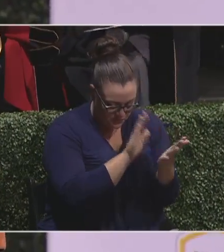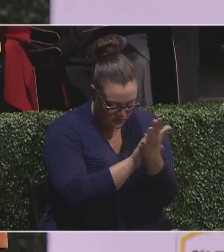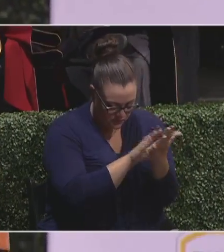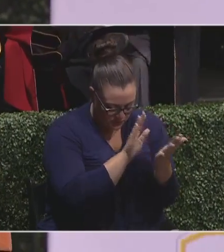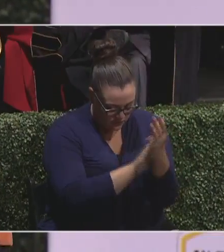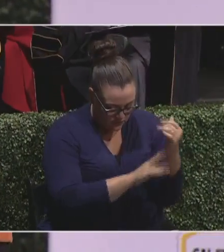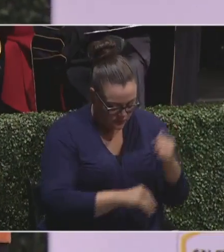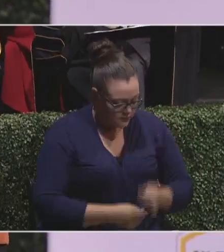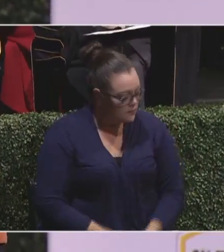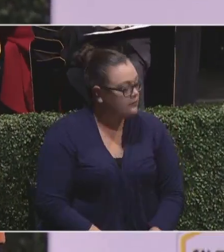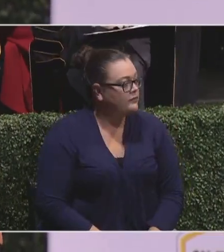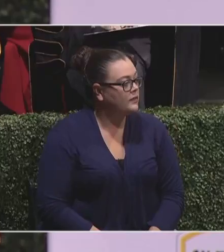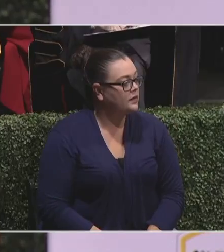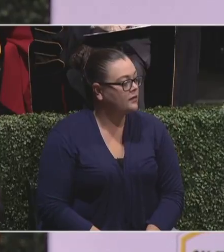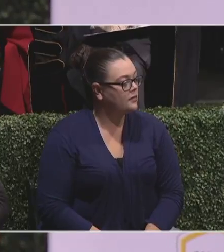WELCOME TO